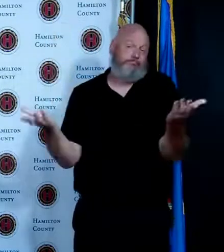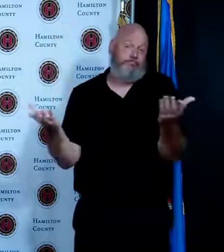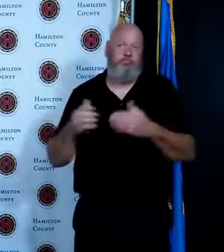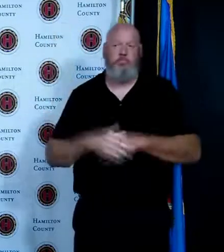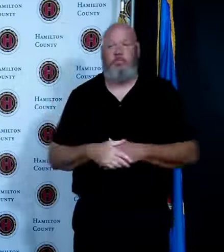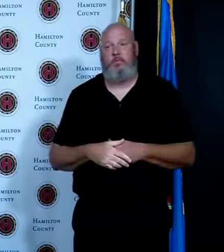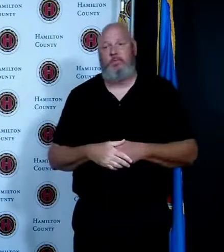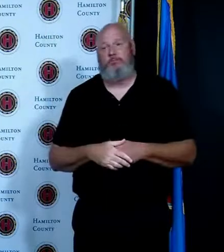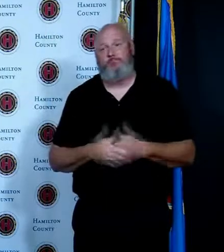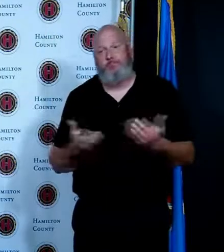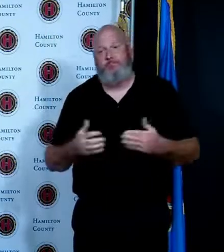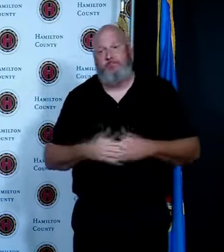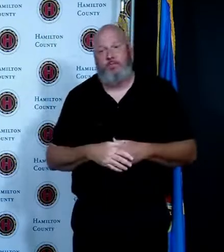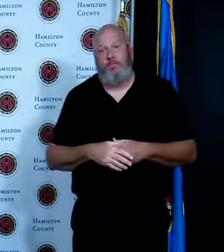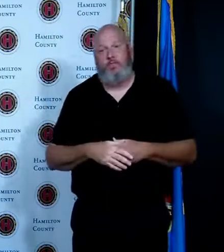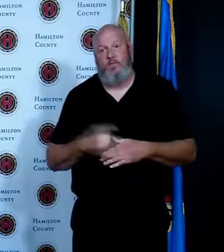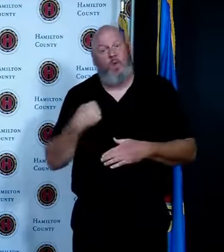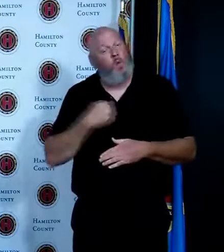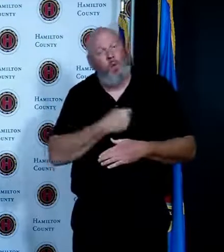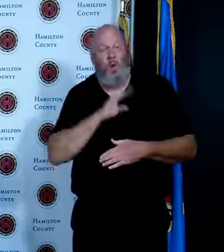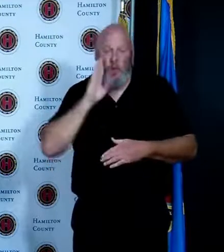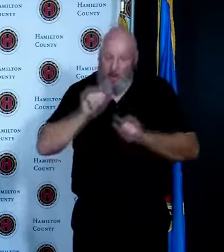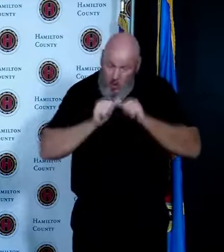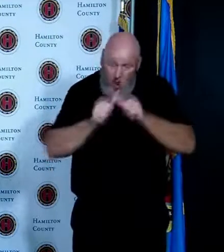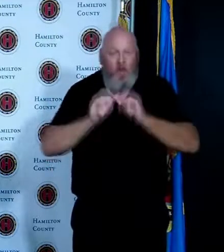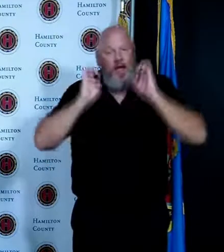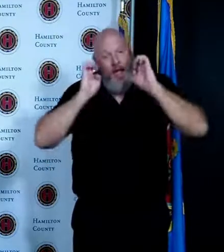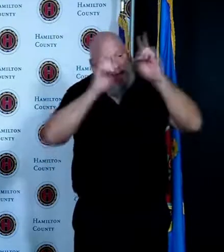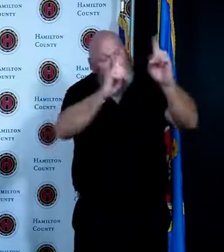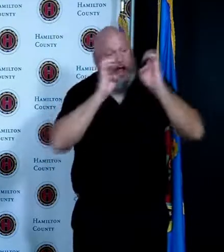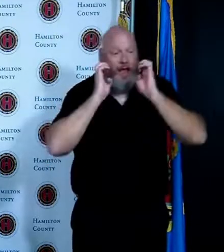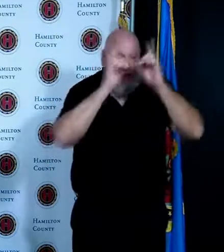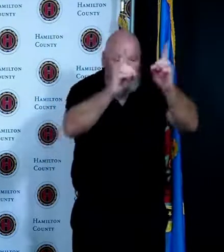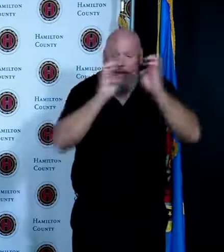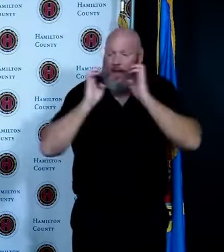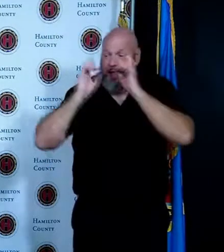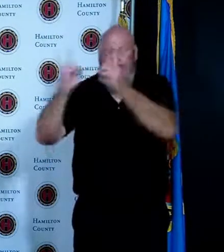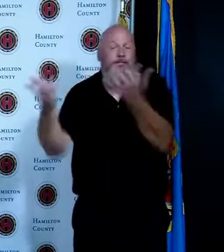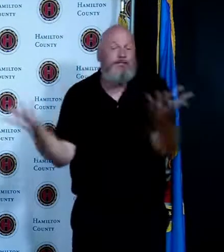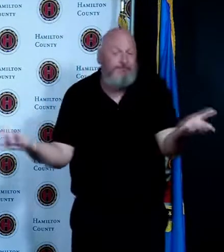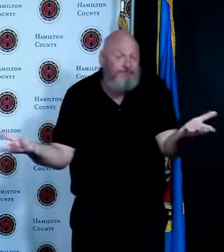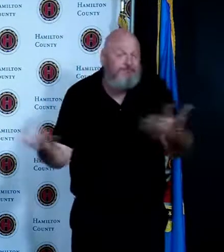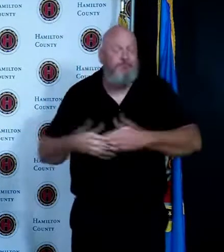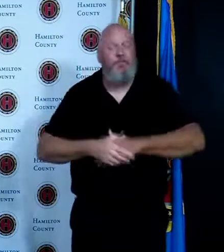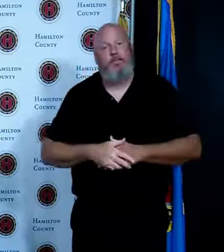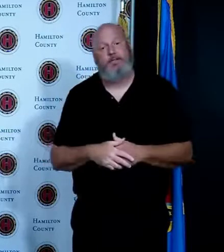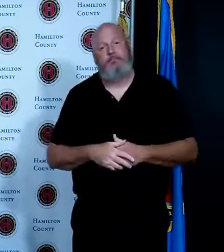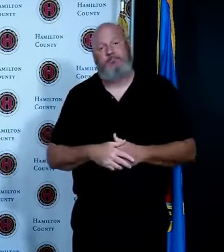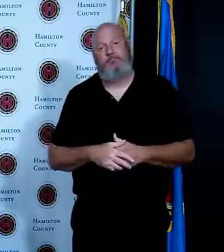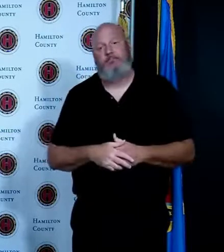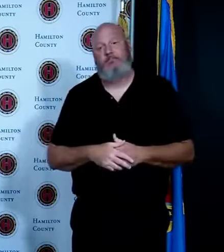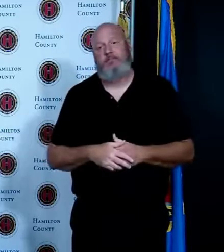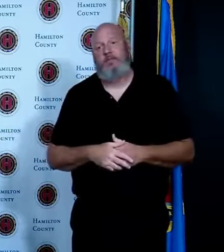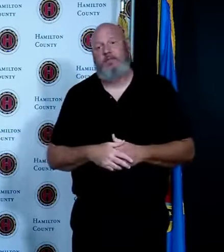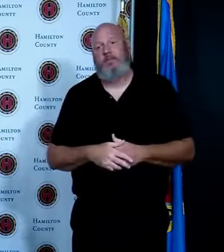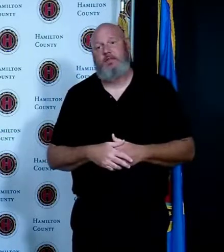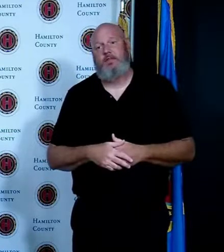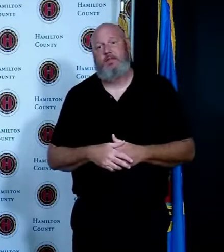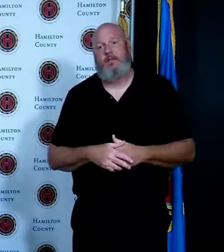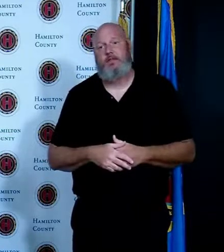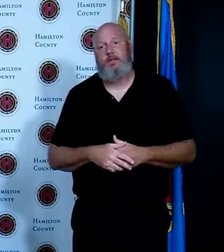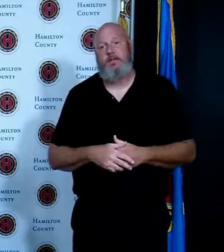start to see greater compliance as we as we go with time and you know I offered